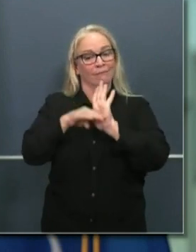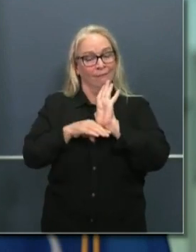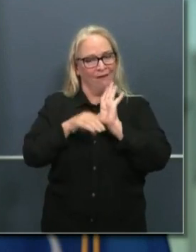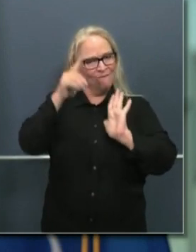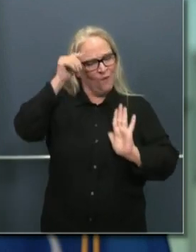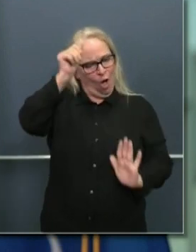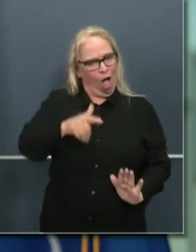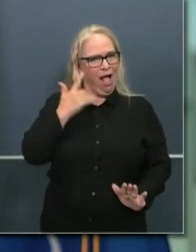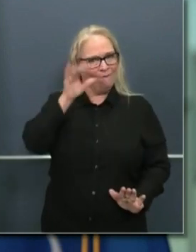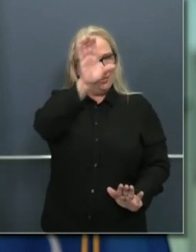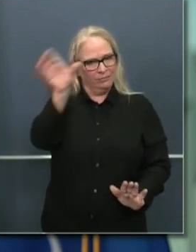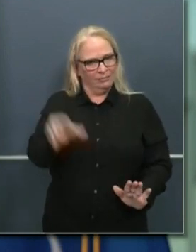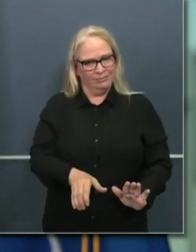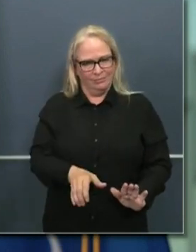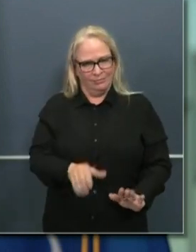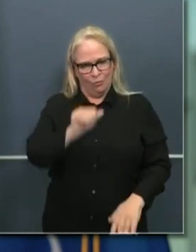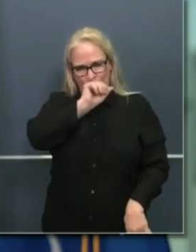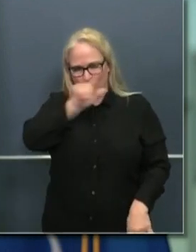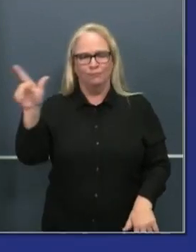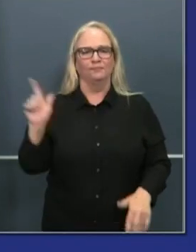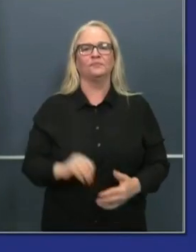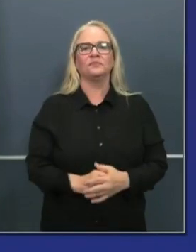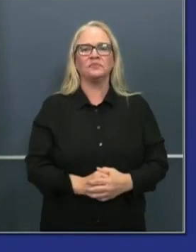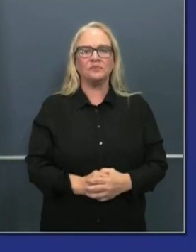ANNOUNCEMENTS HERE TODAY. AND WHAT THE CONDITIONS ARE